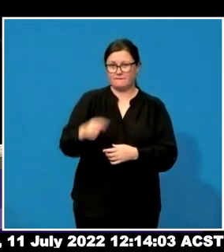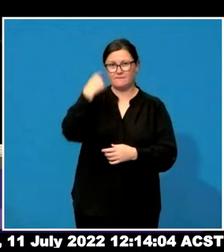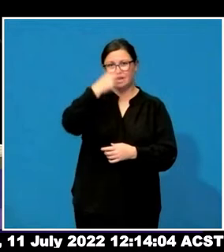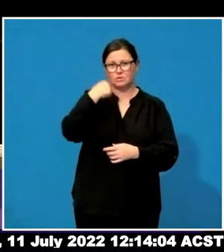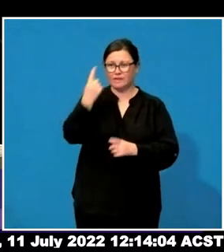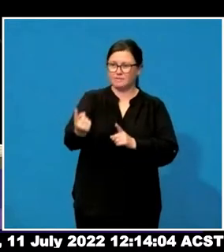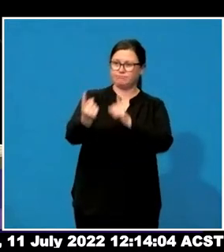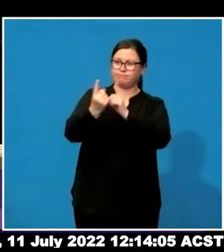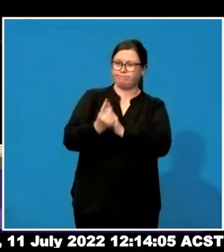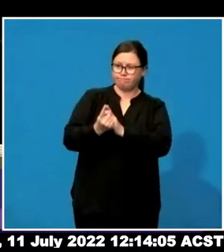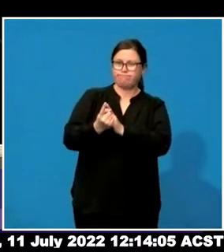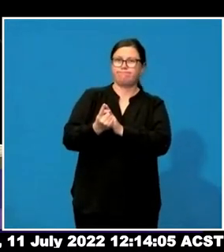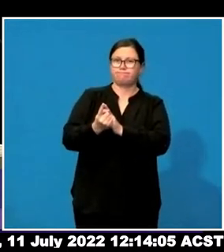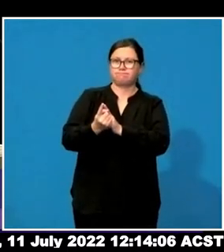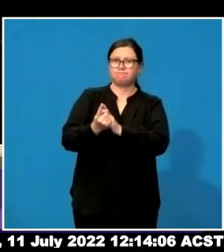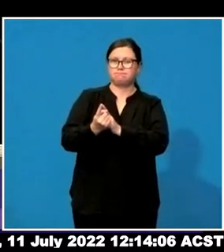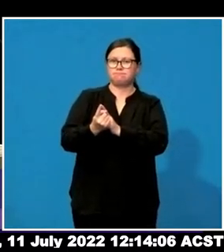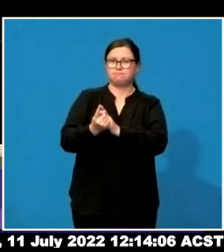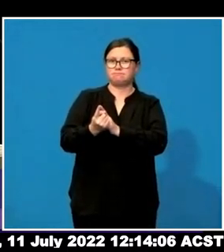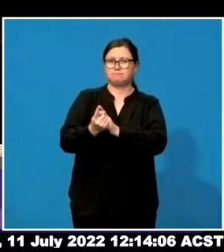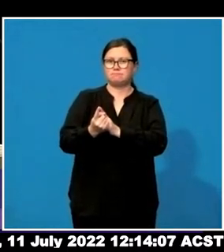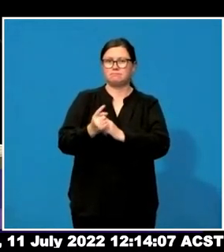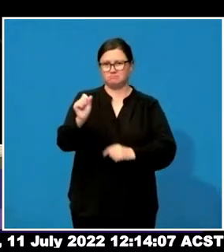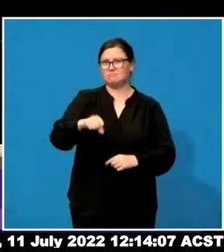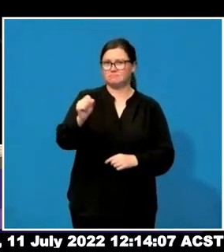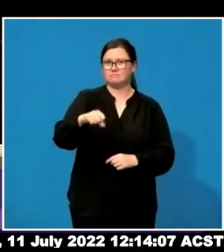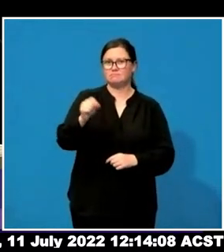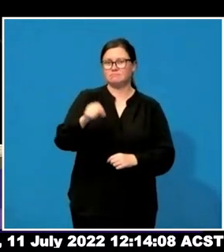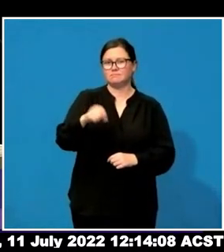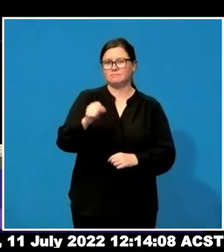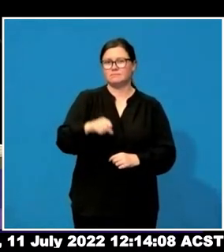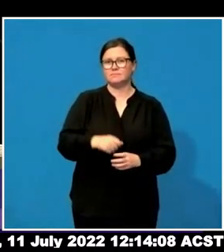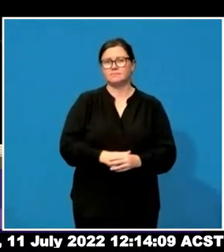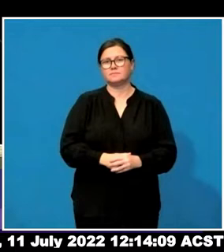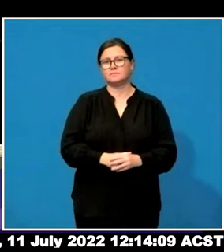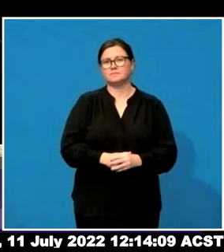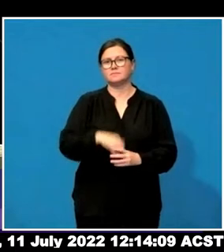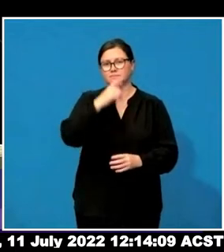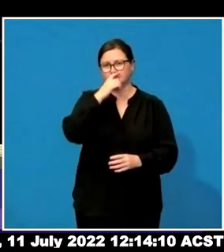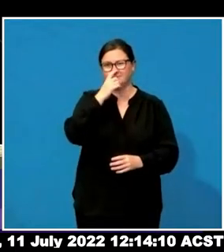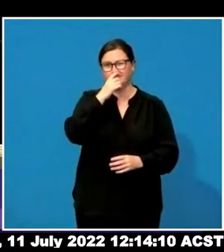so that they are in Tennant Creek? Yeah. MS TARRAGO: So, you can just go into an office.